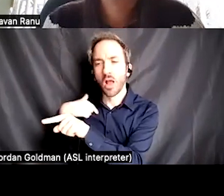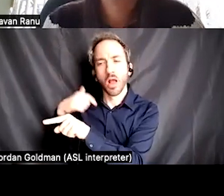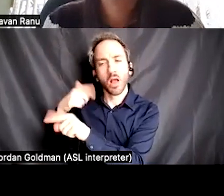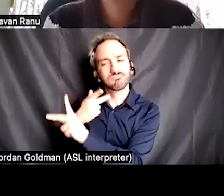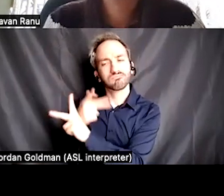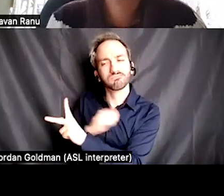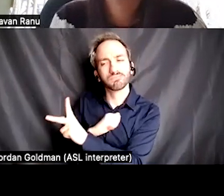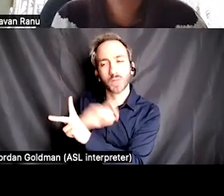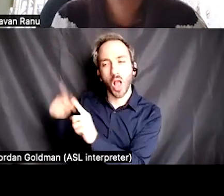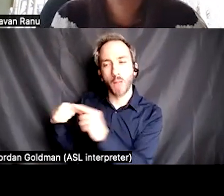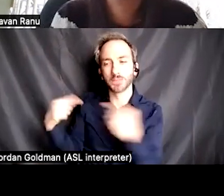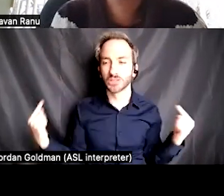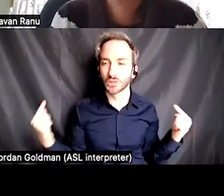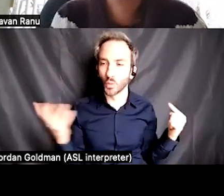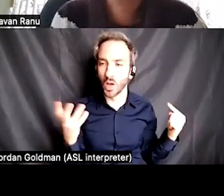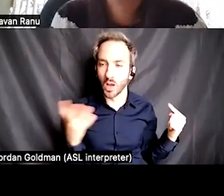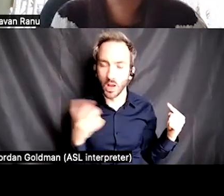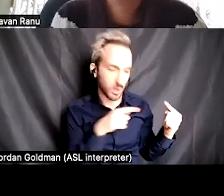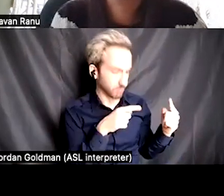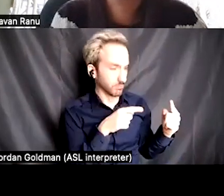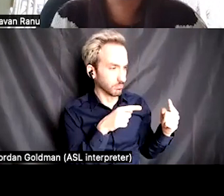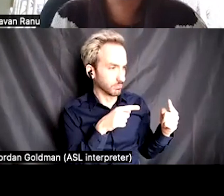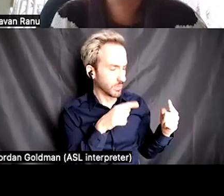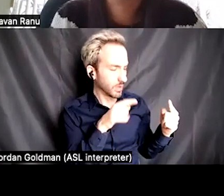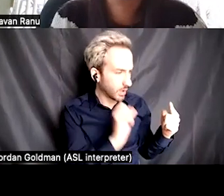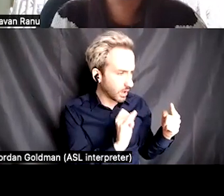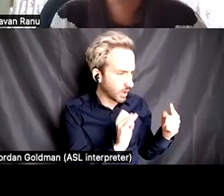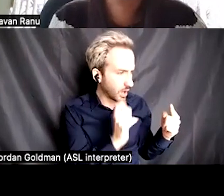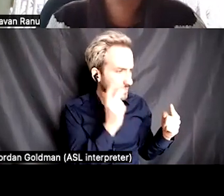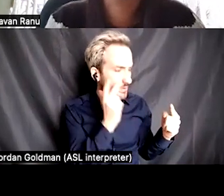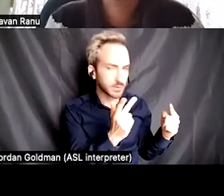consumer's appetite has changed. And I think that might be part of what we're seeing here